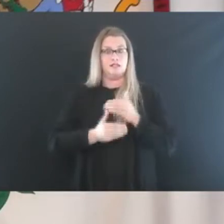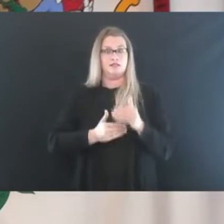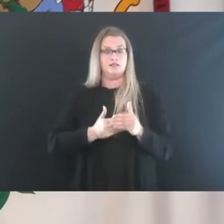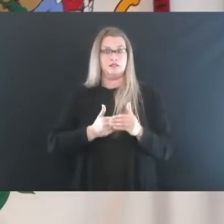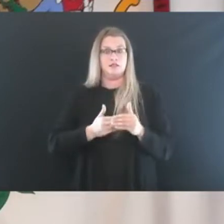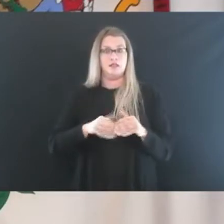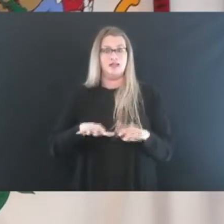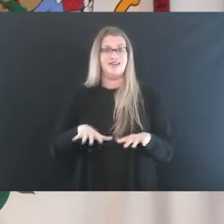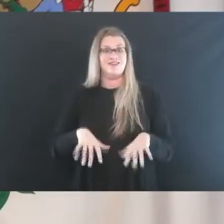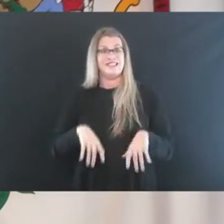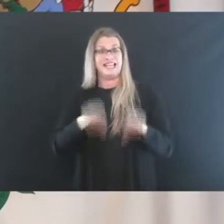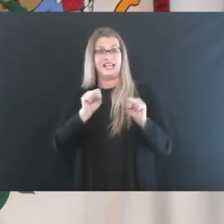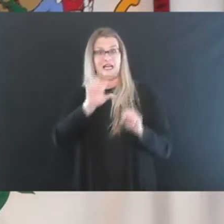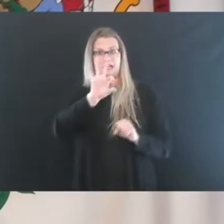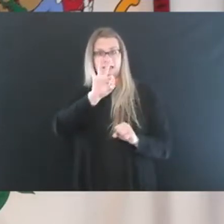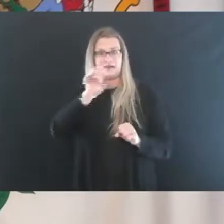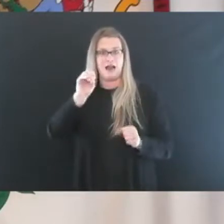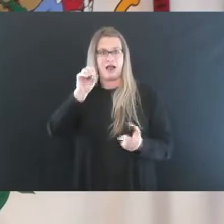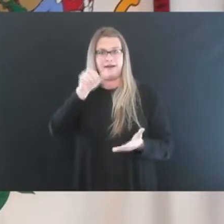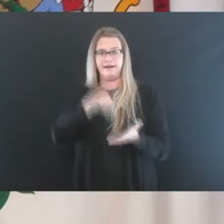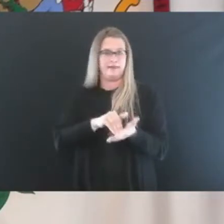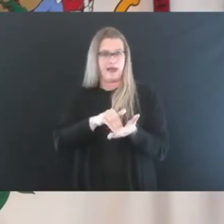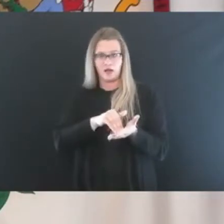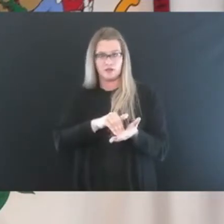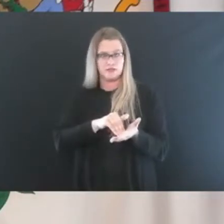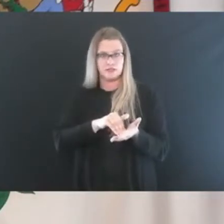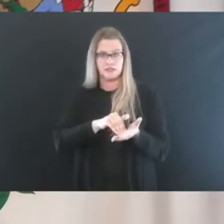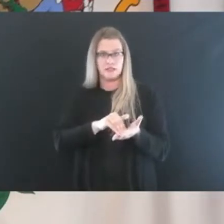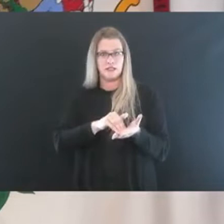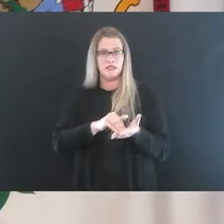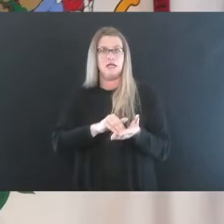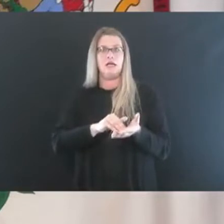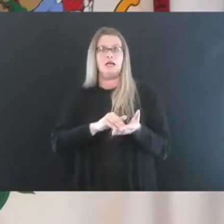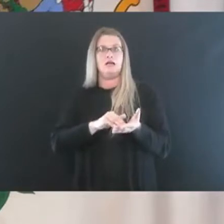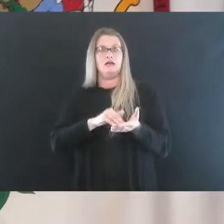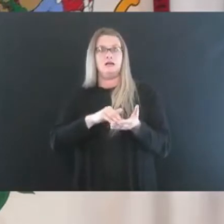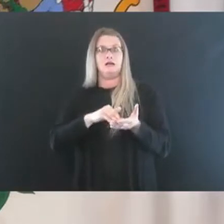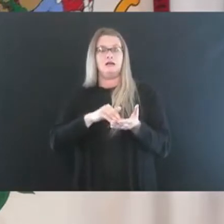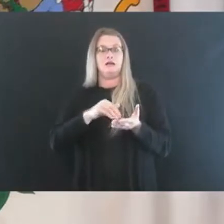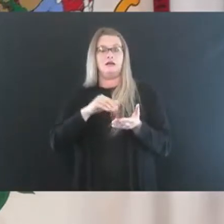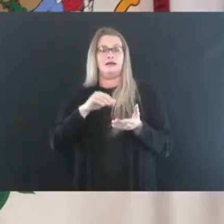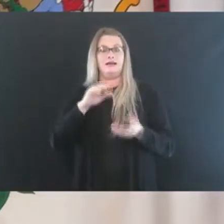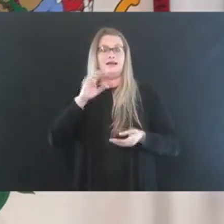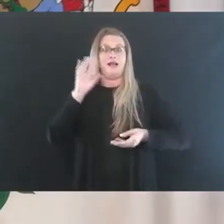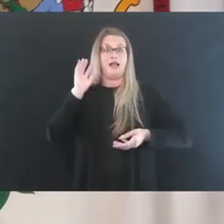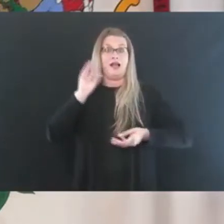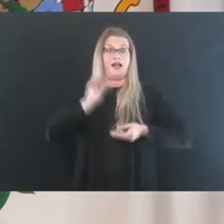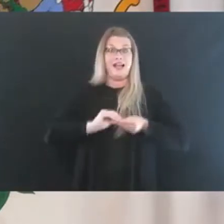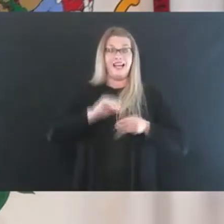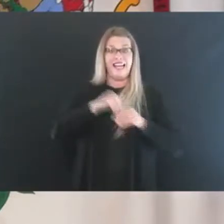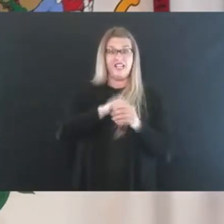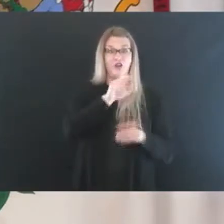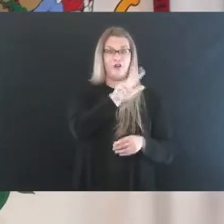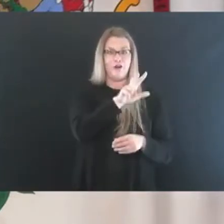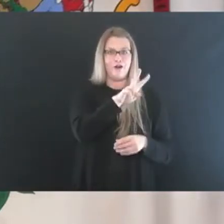NOW, SO IF YOU'RE LOOKING -- THE WHOLE PROCESS OF TRYING TO FIT